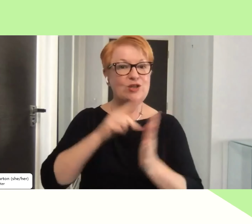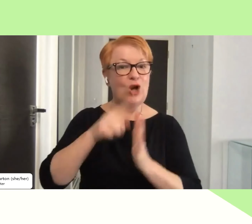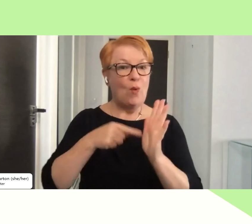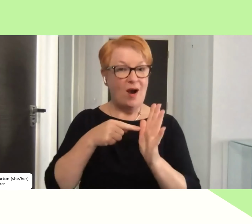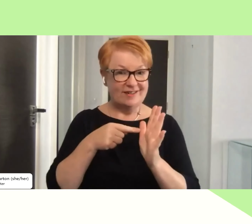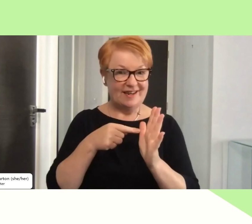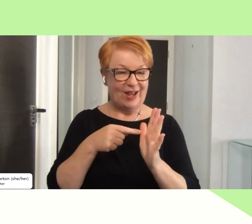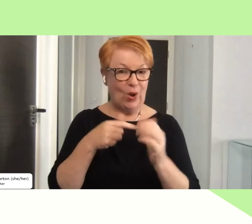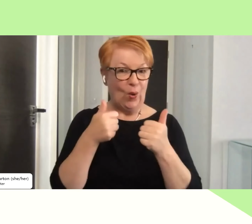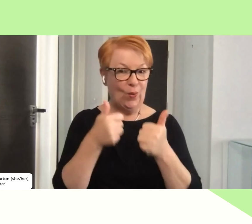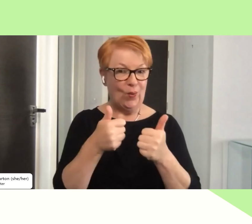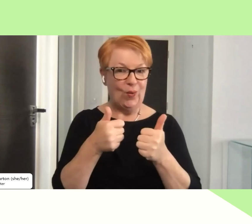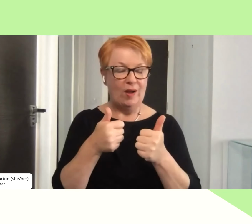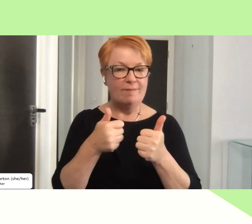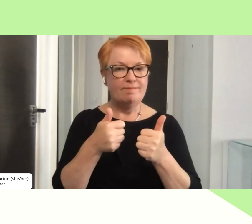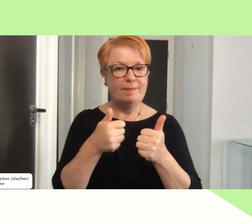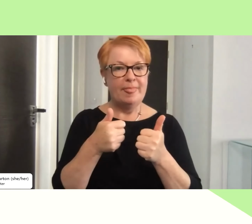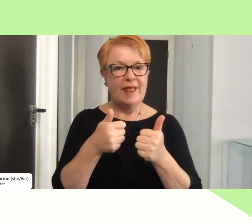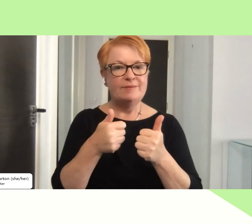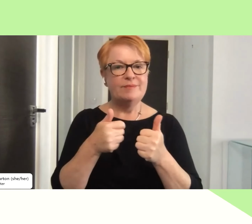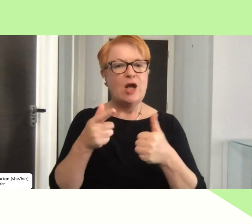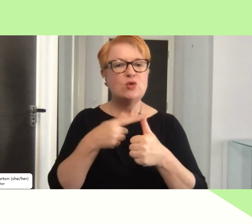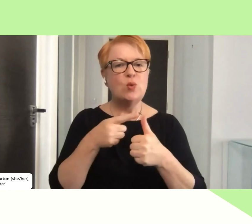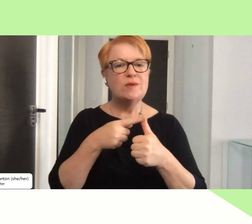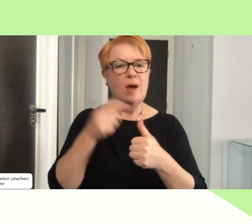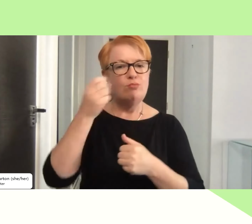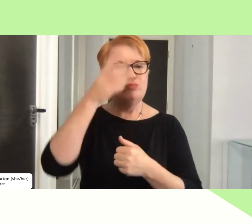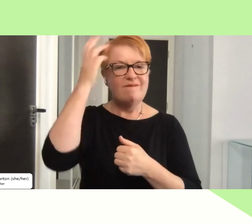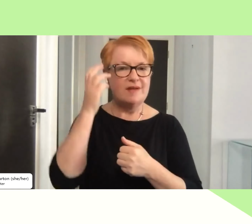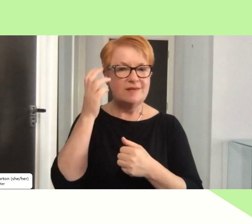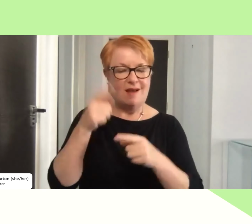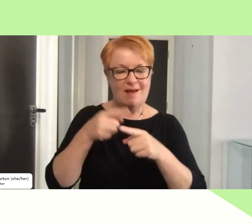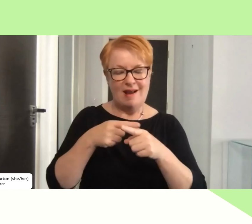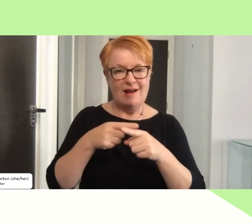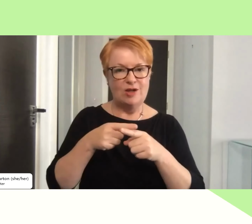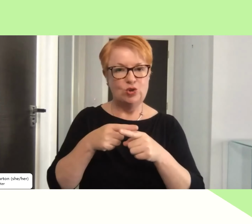is Associate Professor of English at the State University of New York-Oswego.